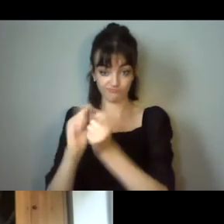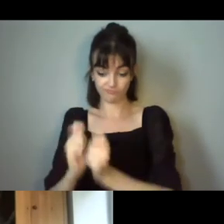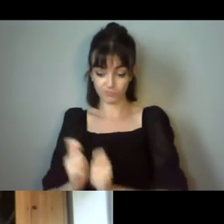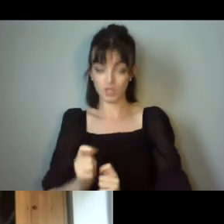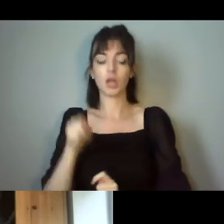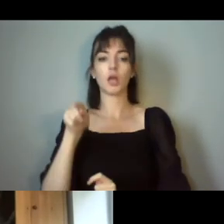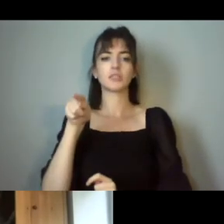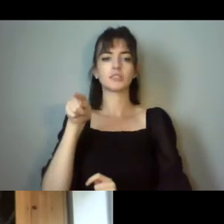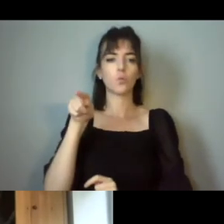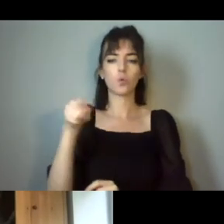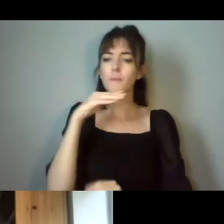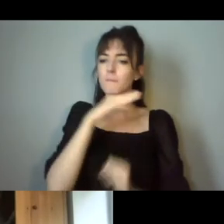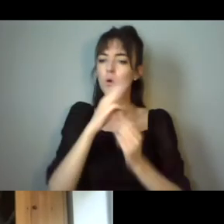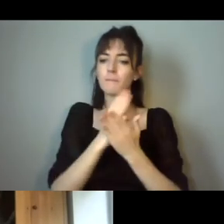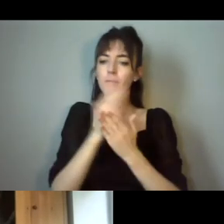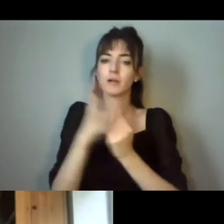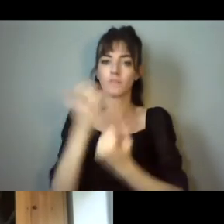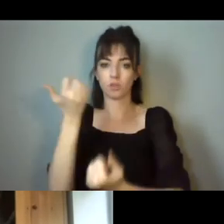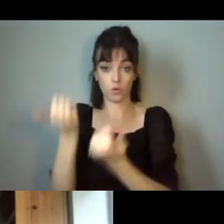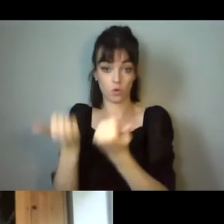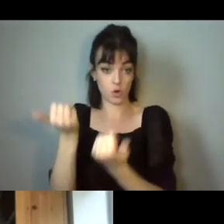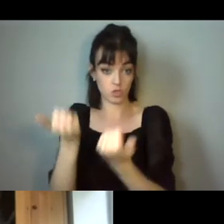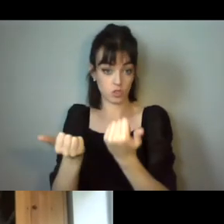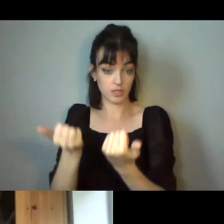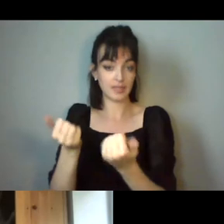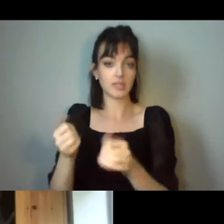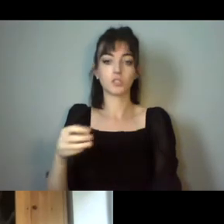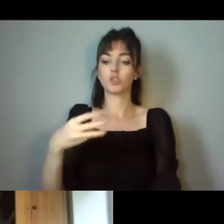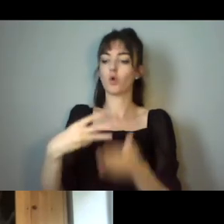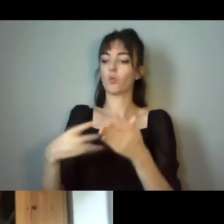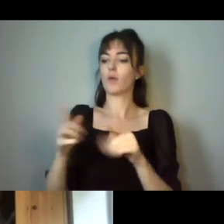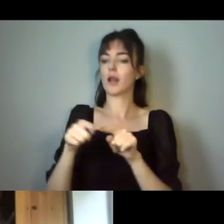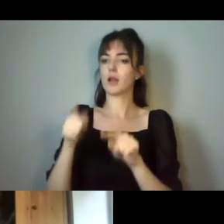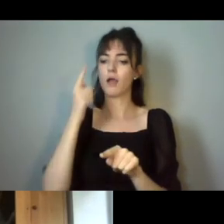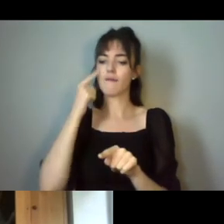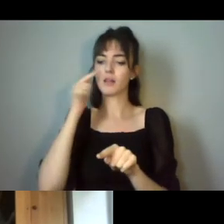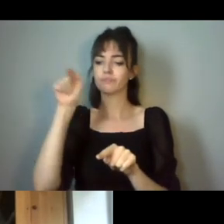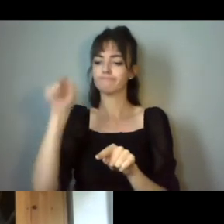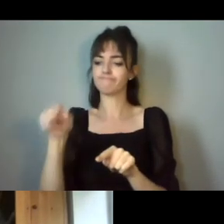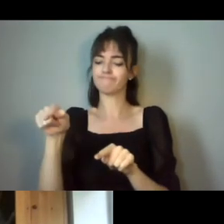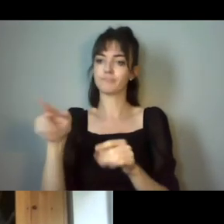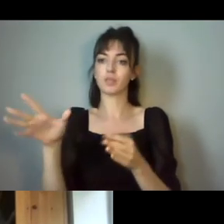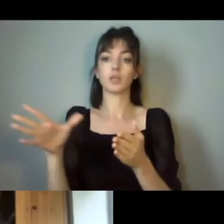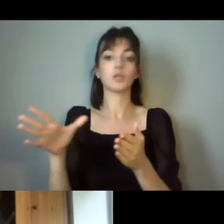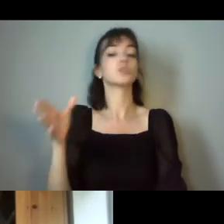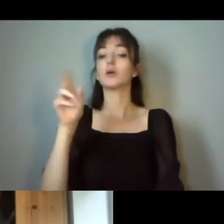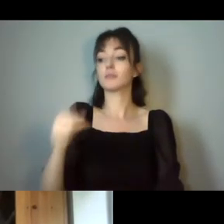for the courts when they go to a individual can appoint whoever they want, there is no requirement